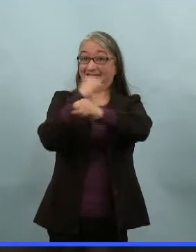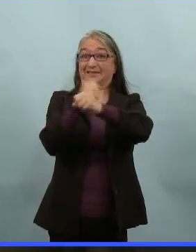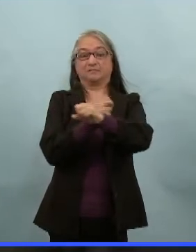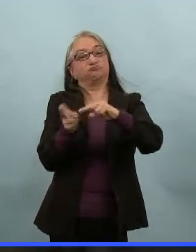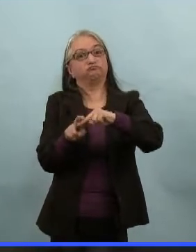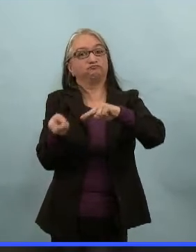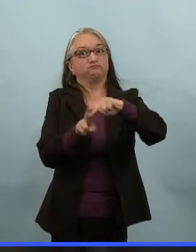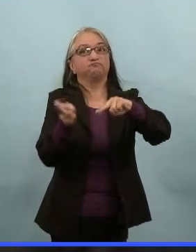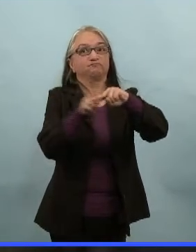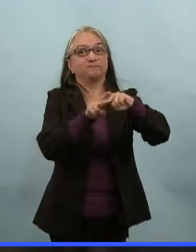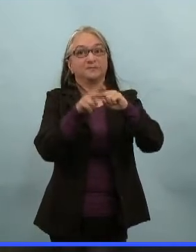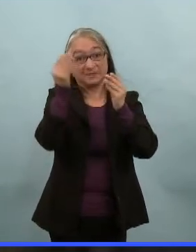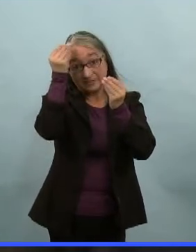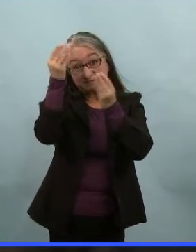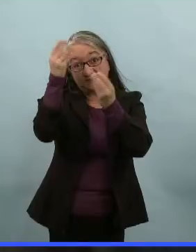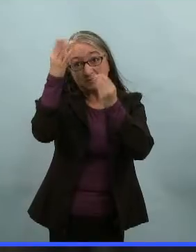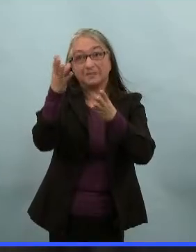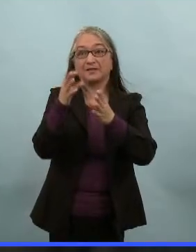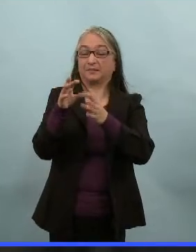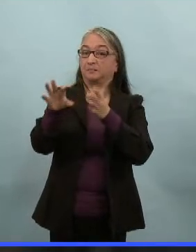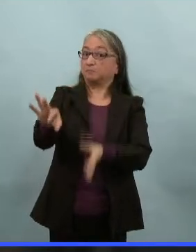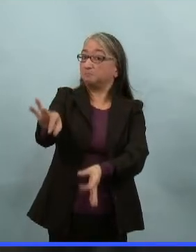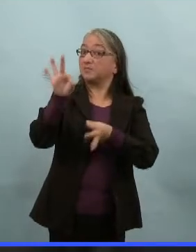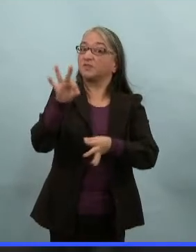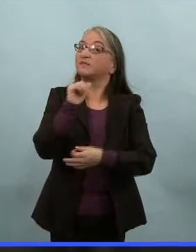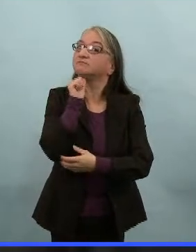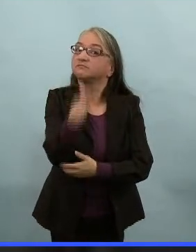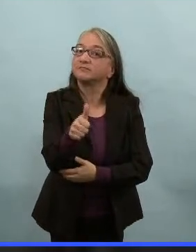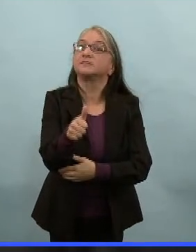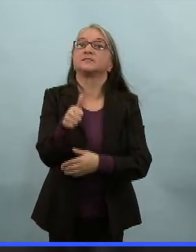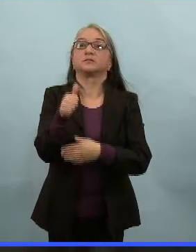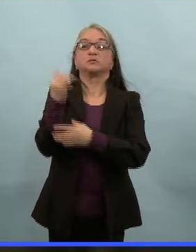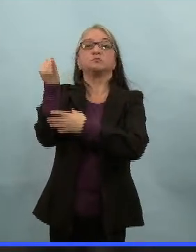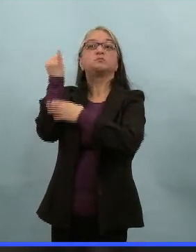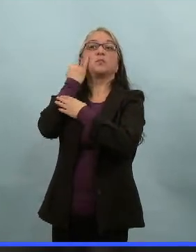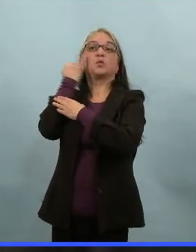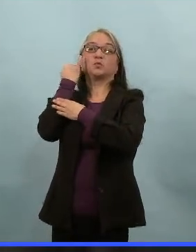to hospital let's say someone had a traumatic injury they broke an arm they needed a surgery